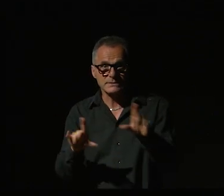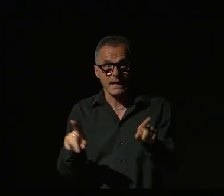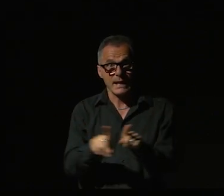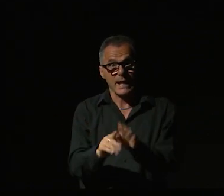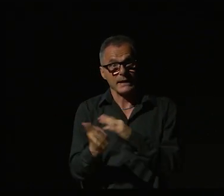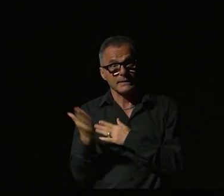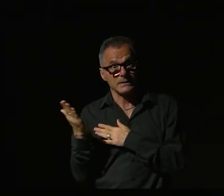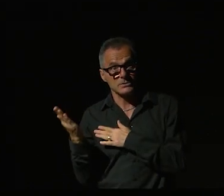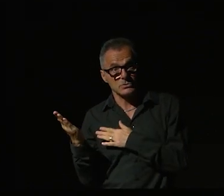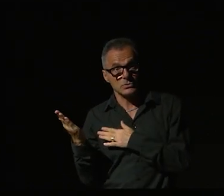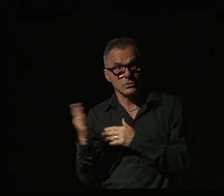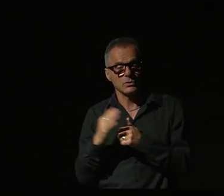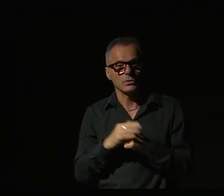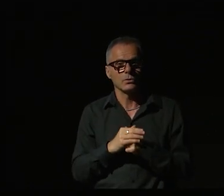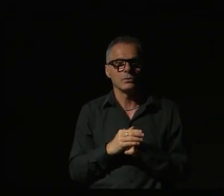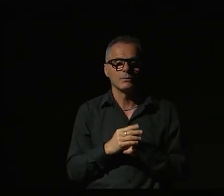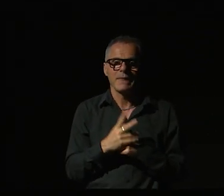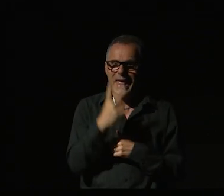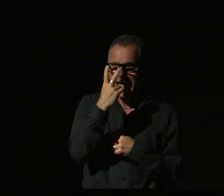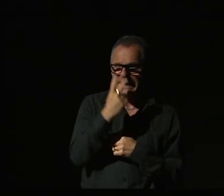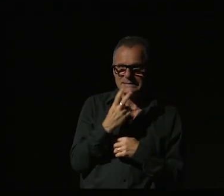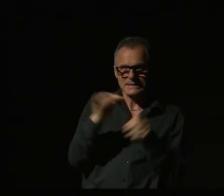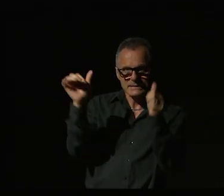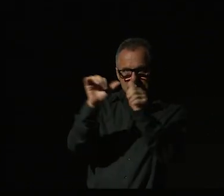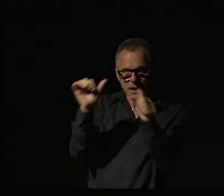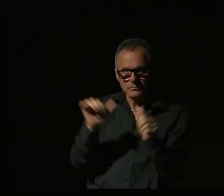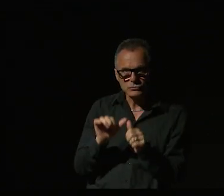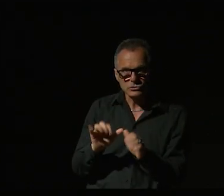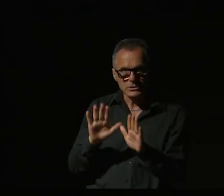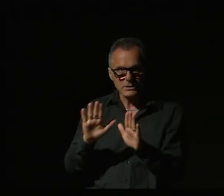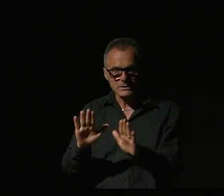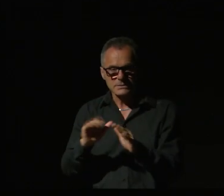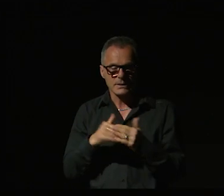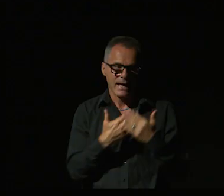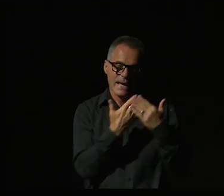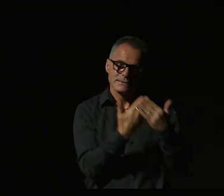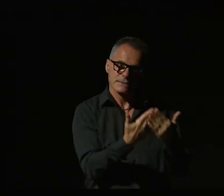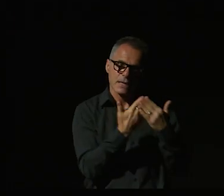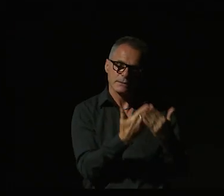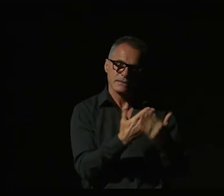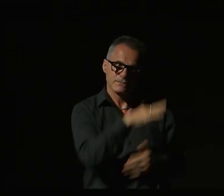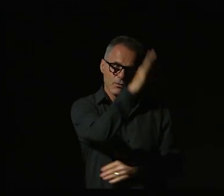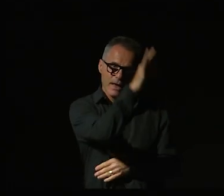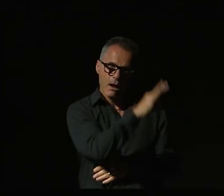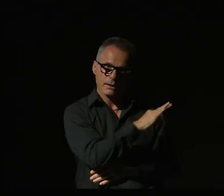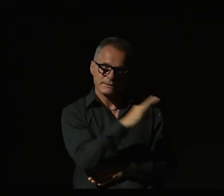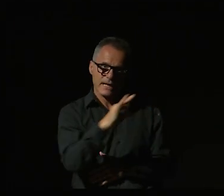after Antique sculptures and live models. Studies for the overall architectural framework